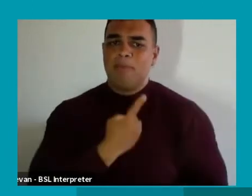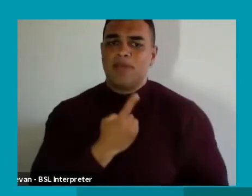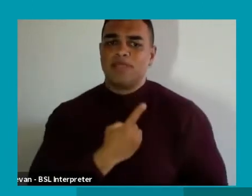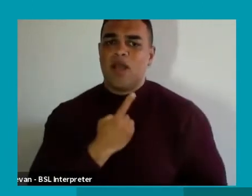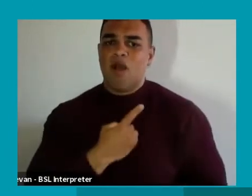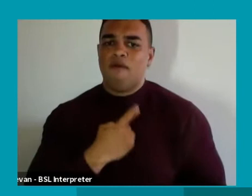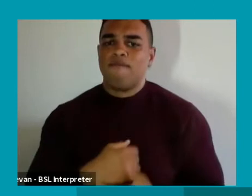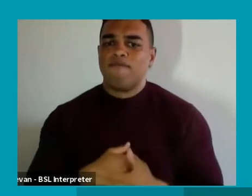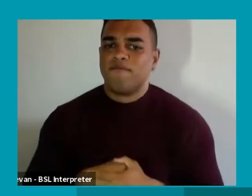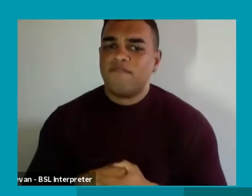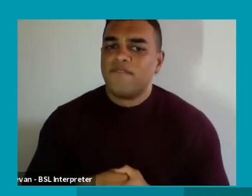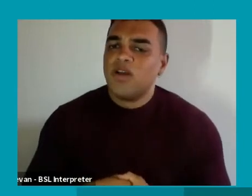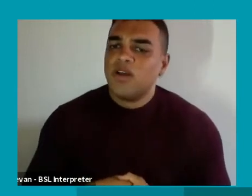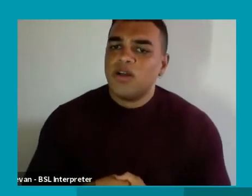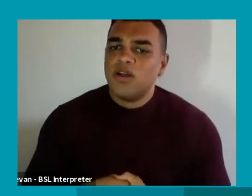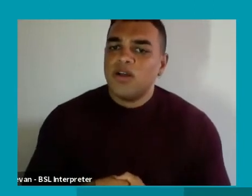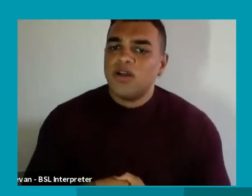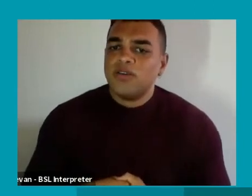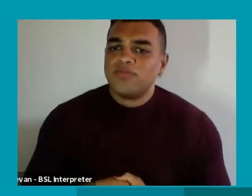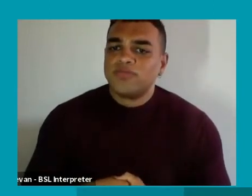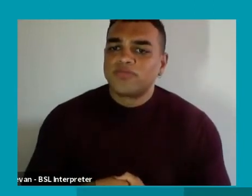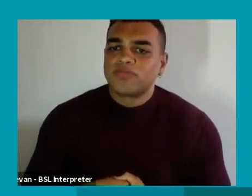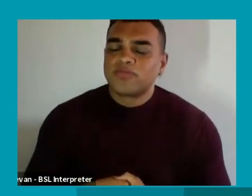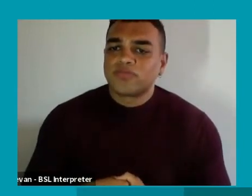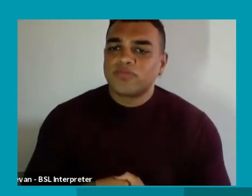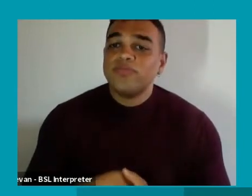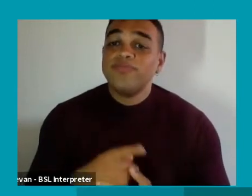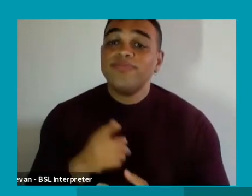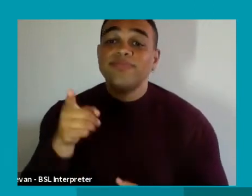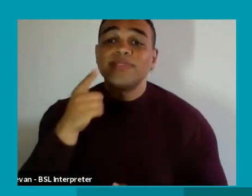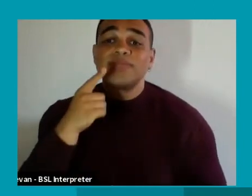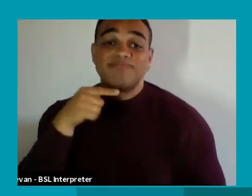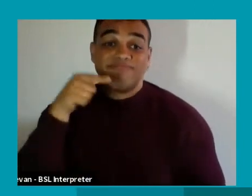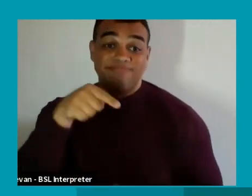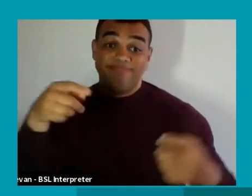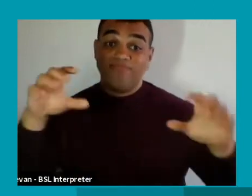it's kind of a waste of that space. So there are at least eight or nine